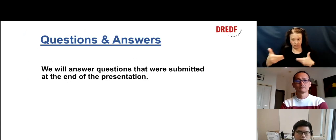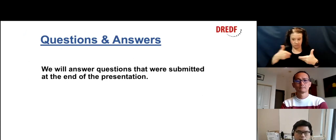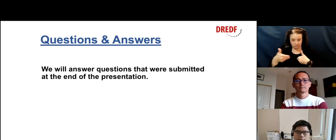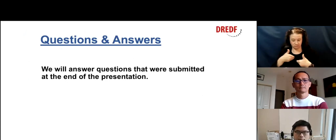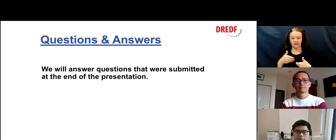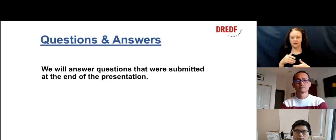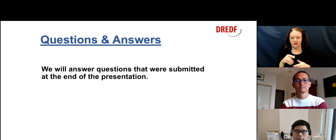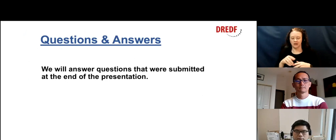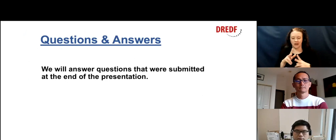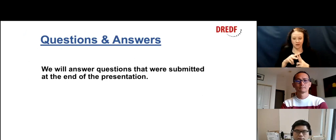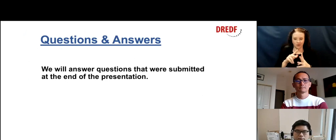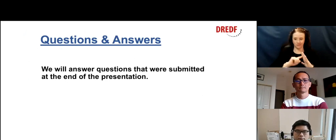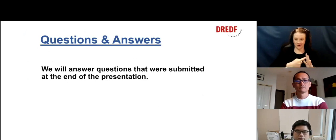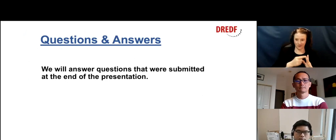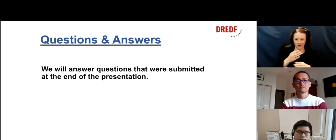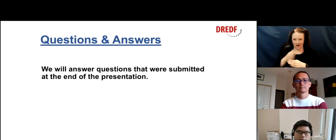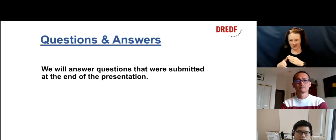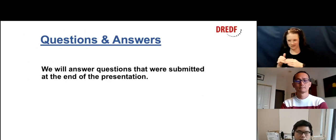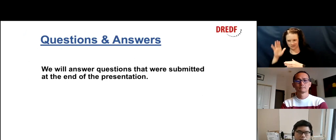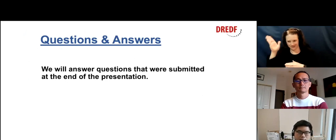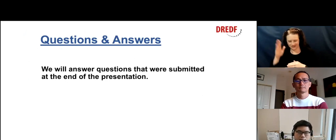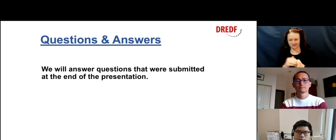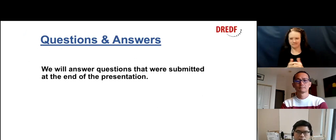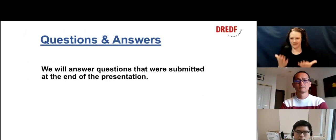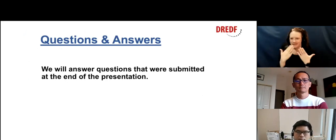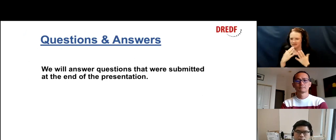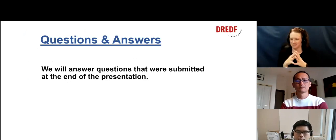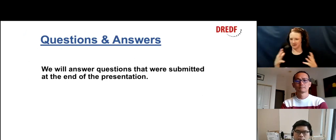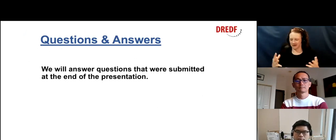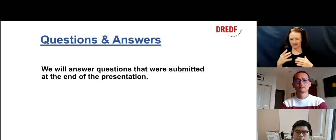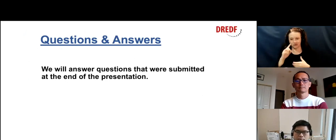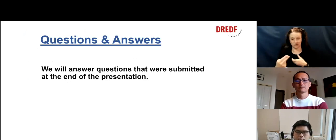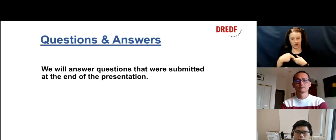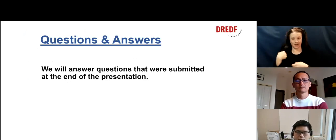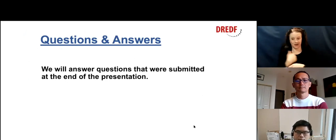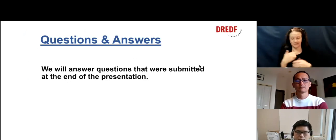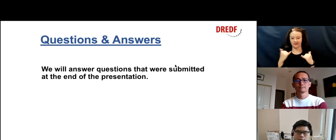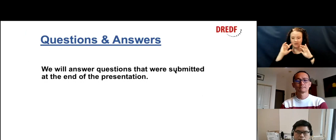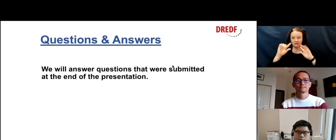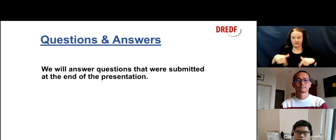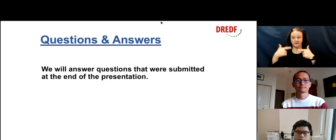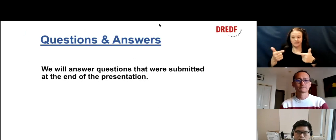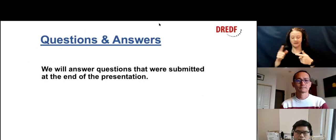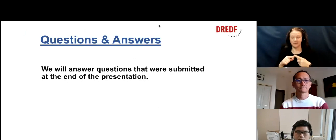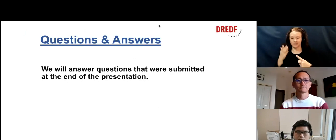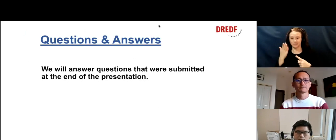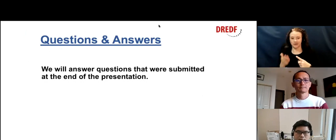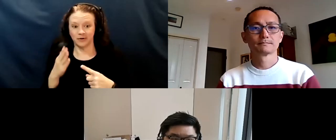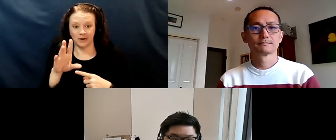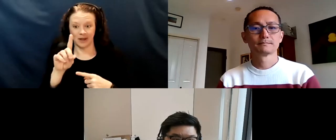So again, thank you all for joining us. And I'll hand it over to you. So Dave, you can stop sharing your screen,